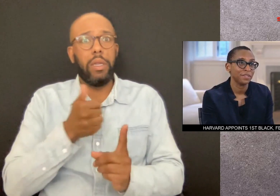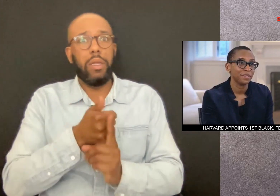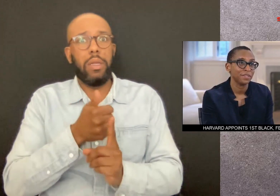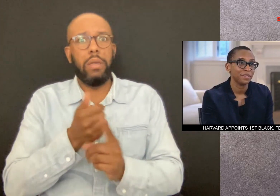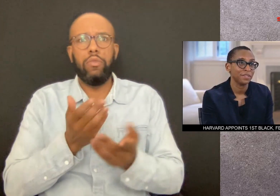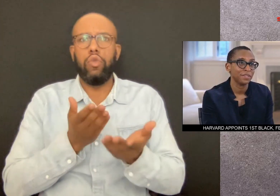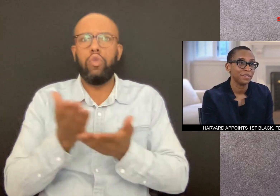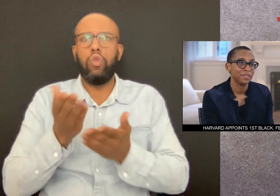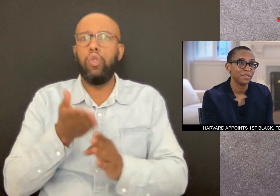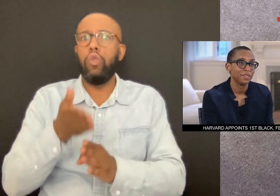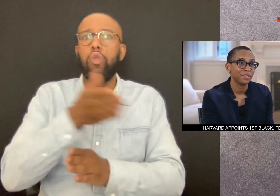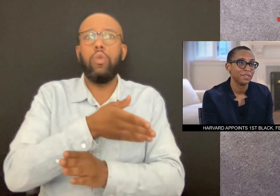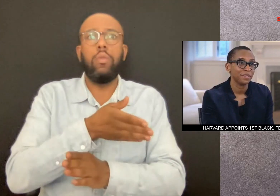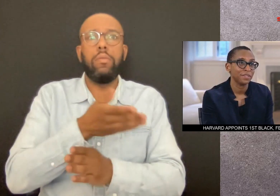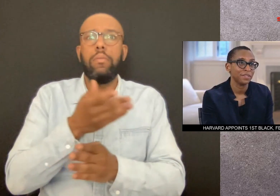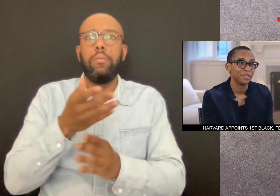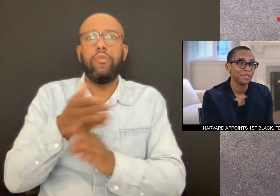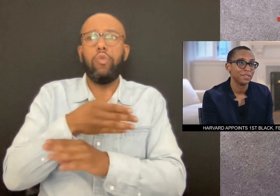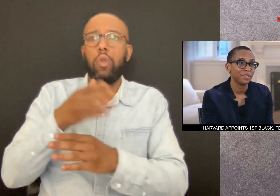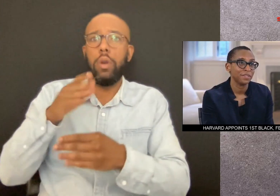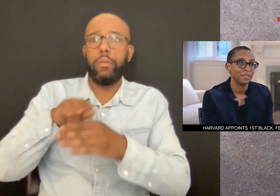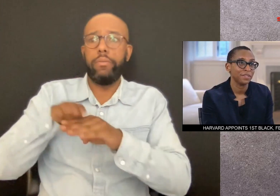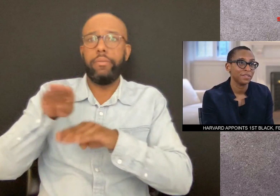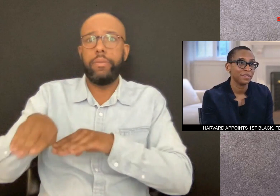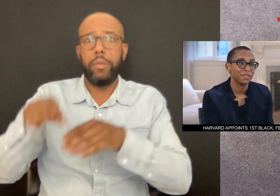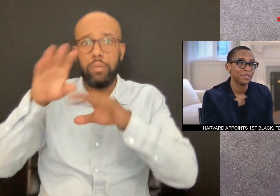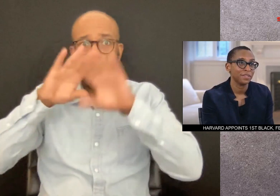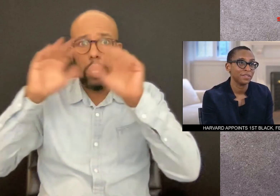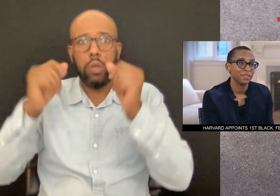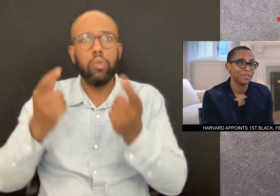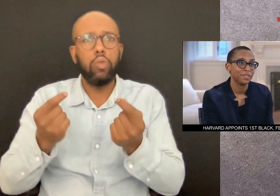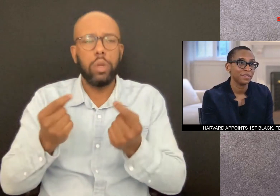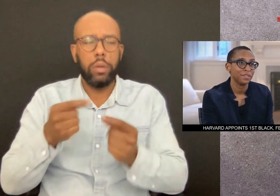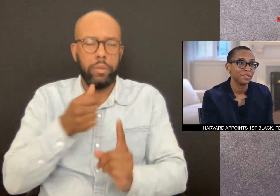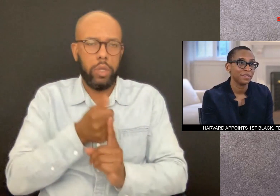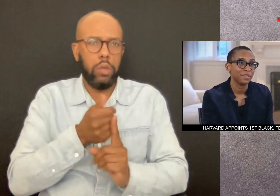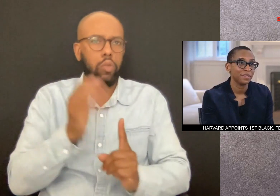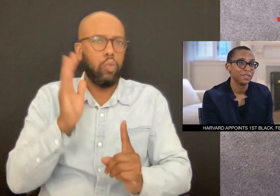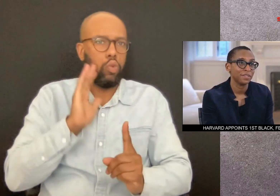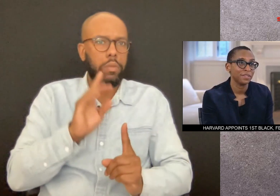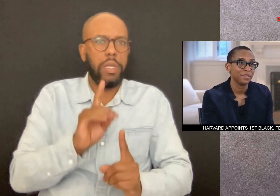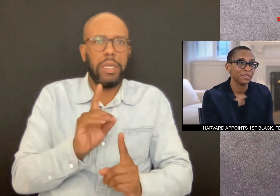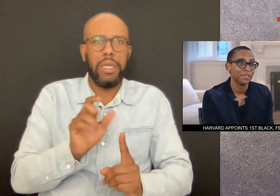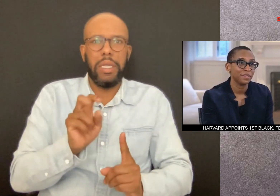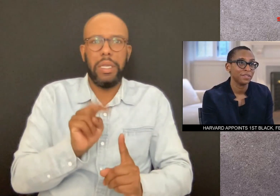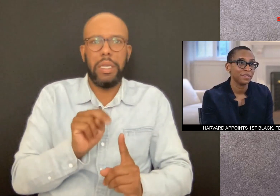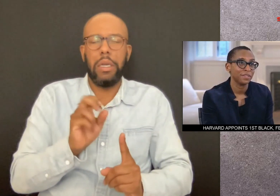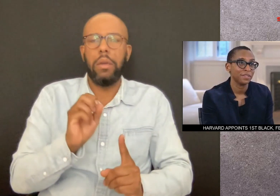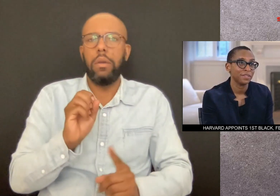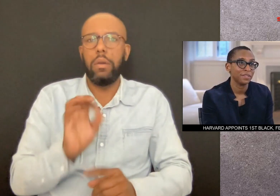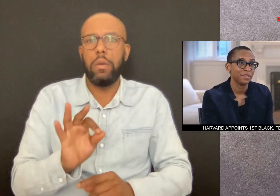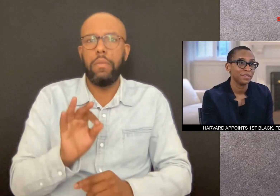Gay has served as Dean of the faculty of arts and sciences since 2018